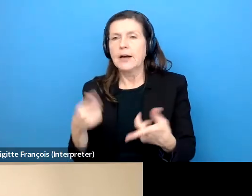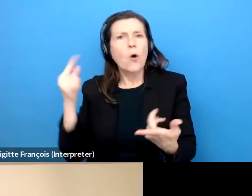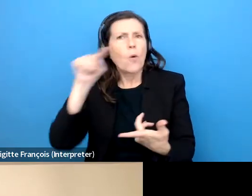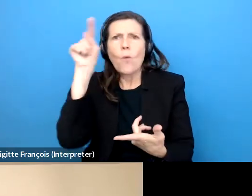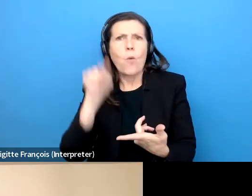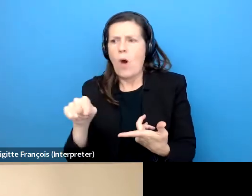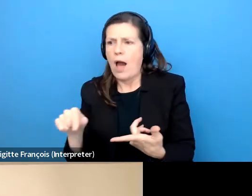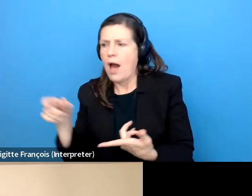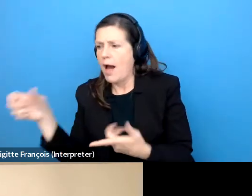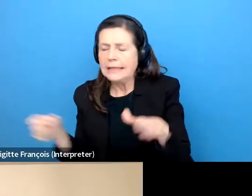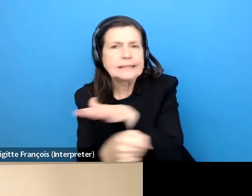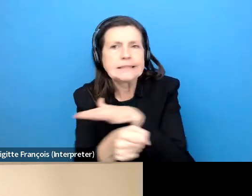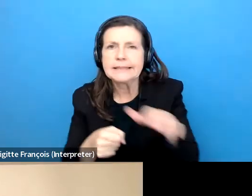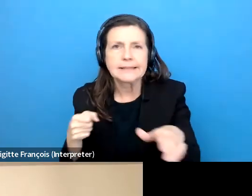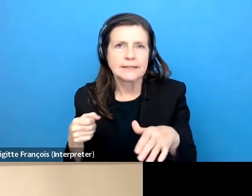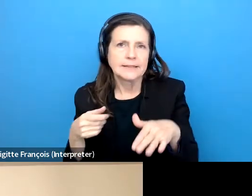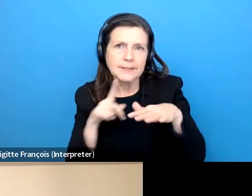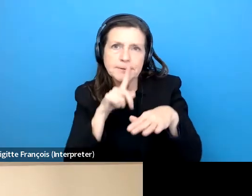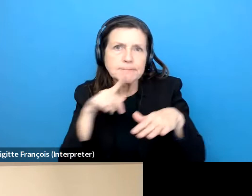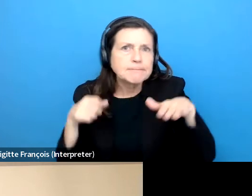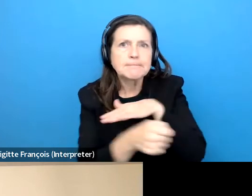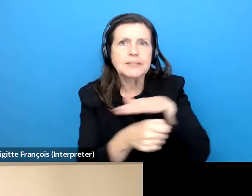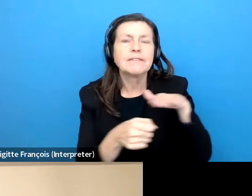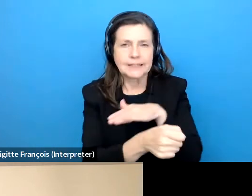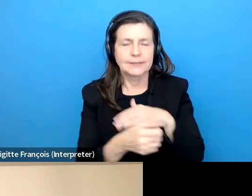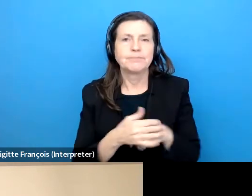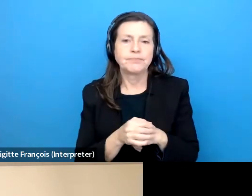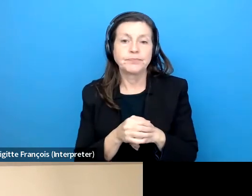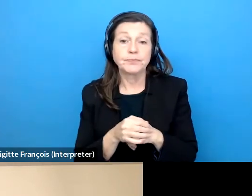Due to humanitarian emergencies, governments are often required